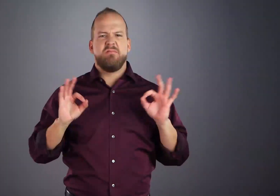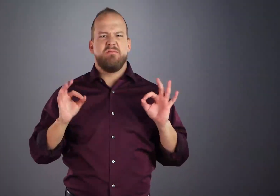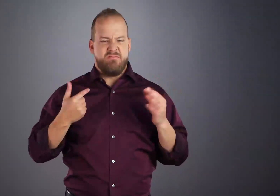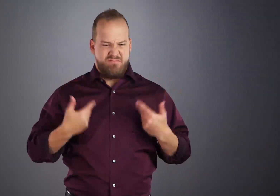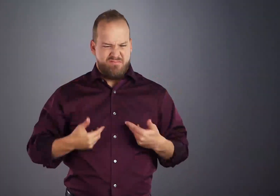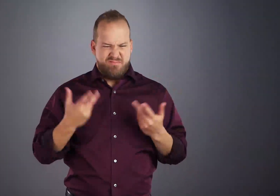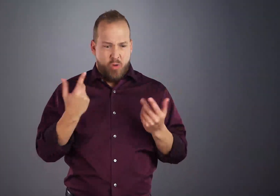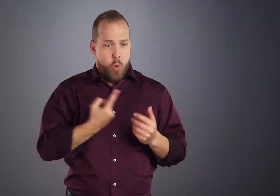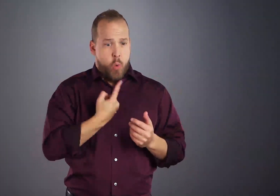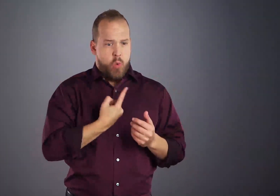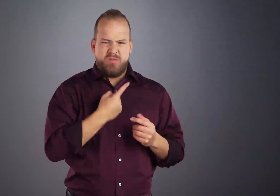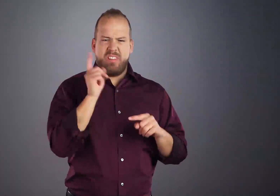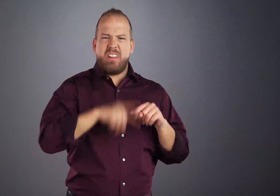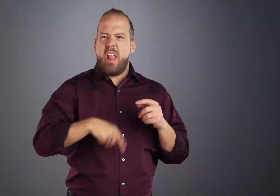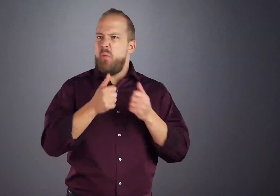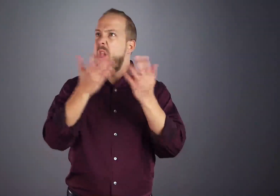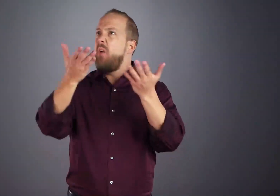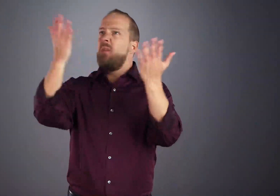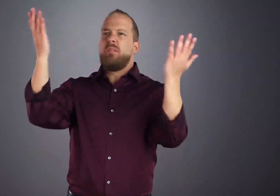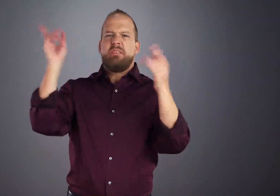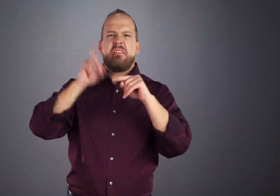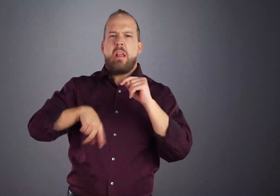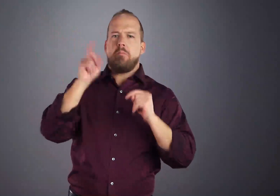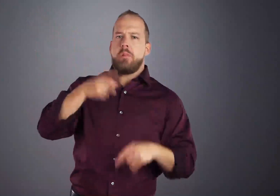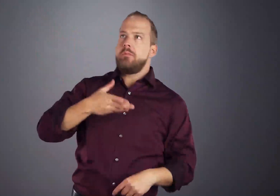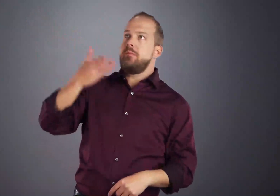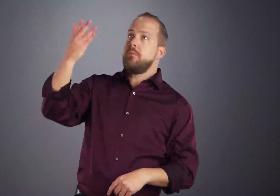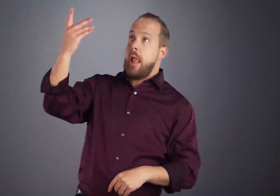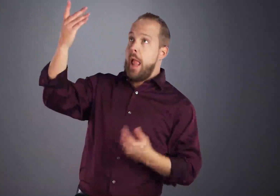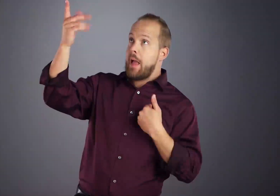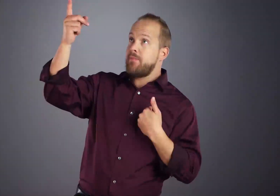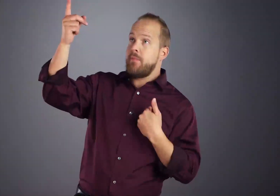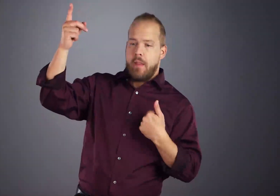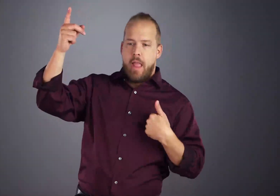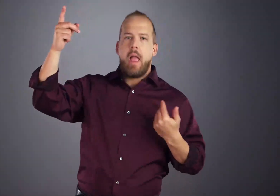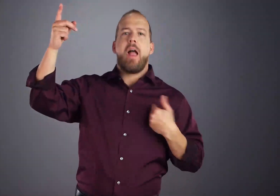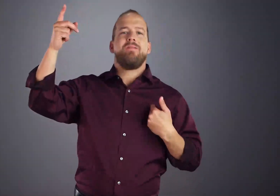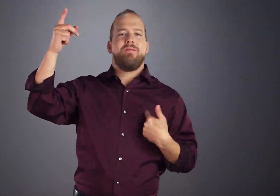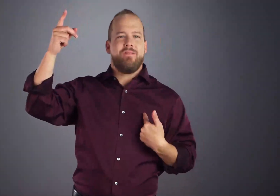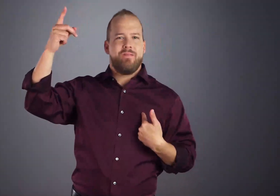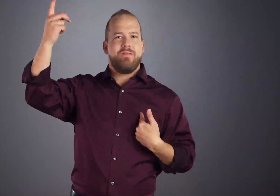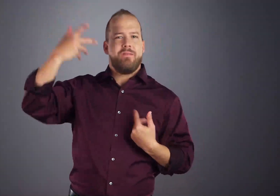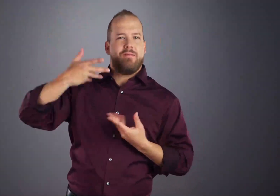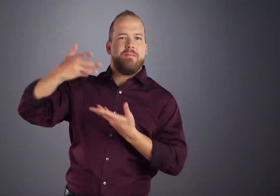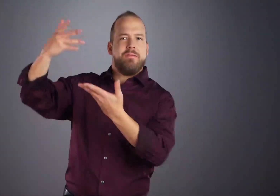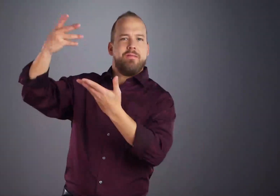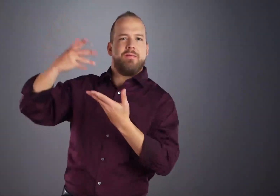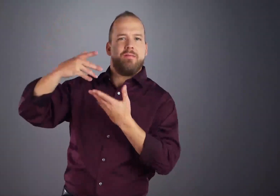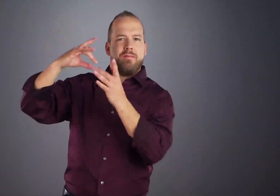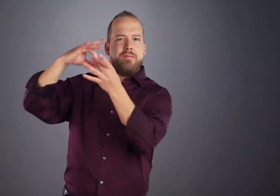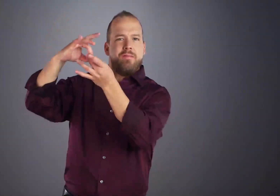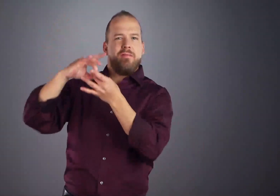that without Him I was lost. I ruthlessly faced my sins